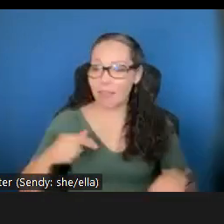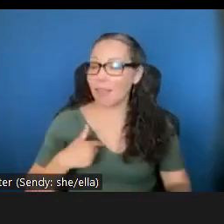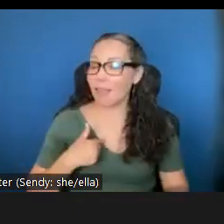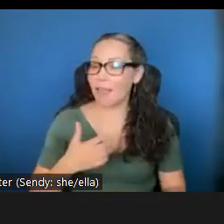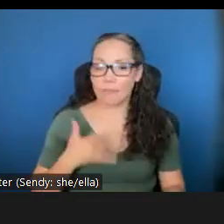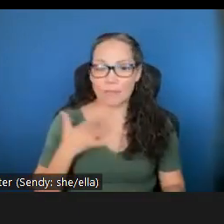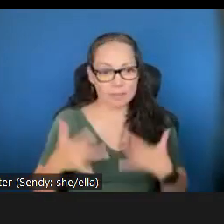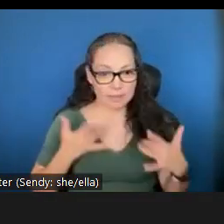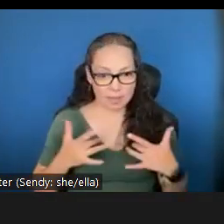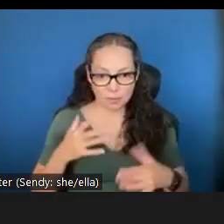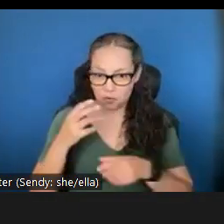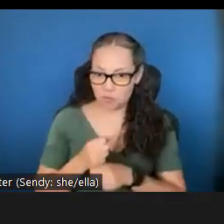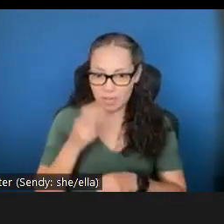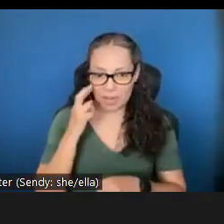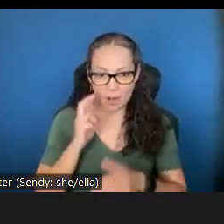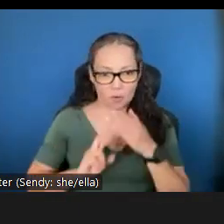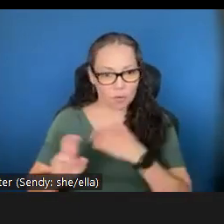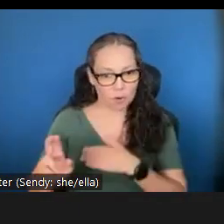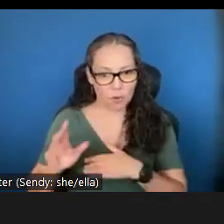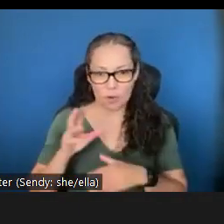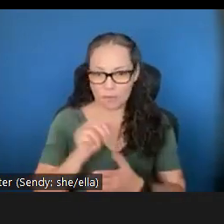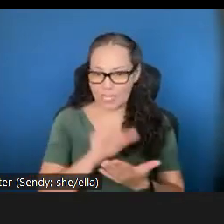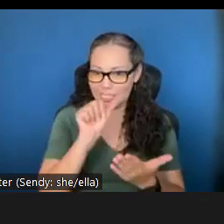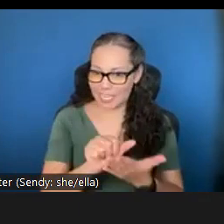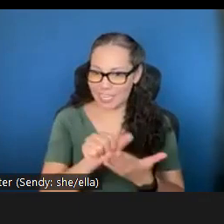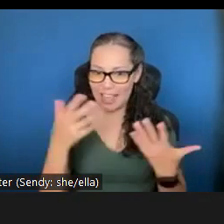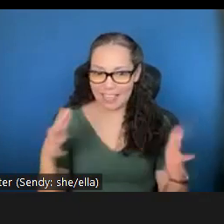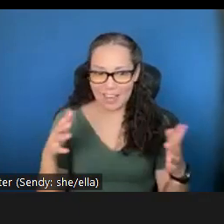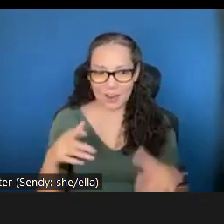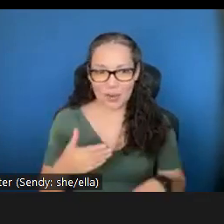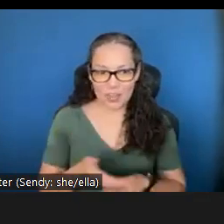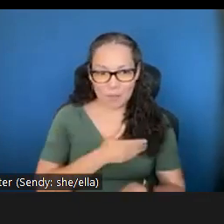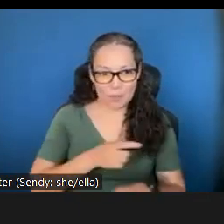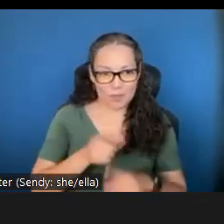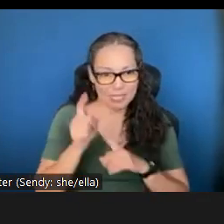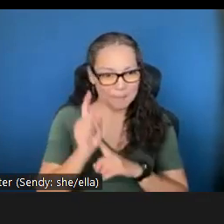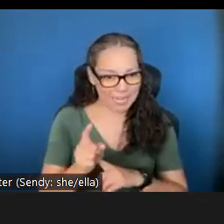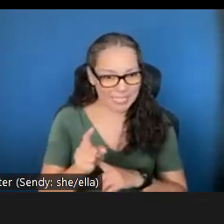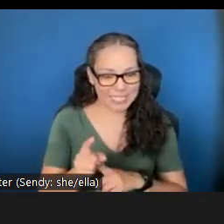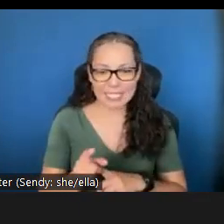of the agenda in the previous minutes so we are now there um hopefully everyone has had a chance